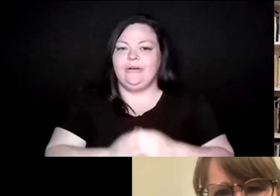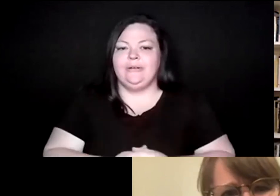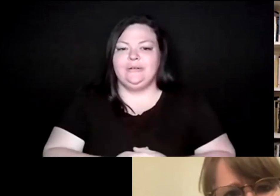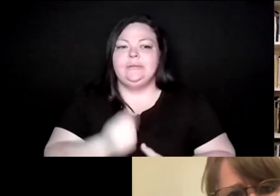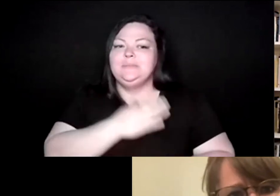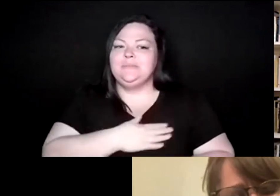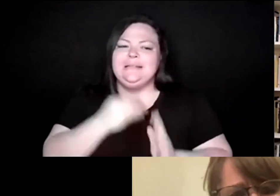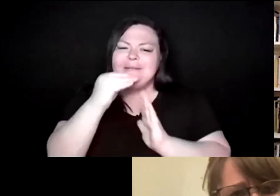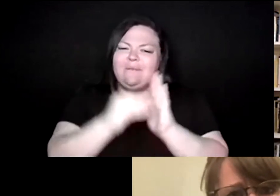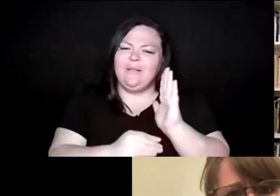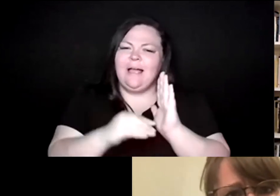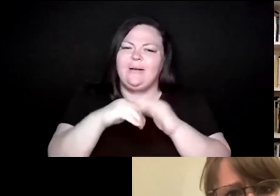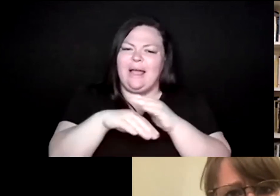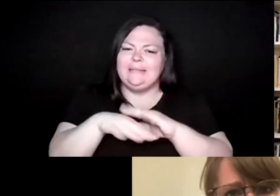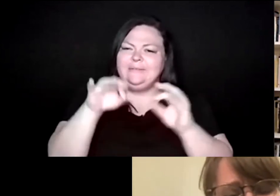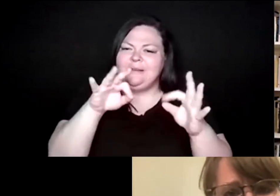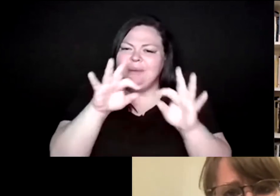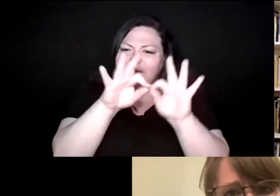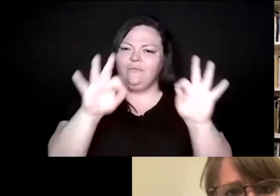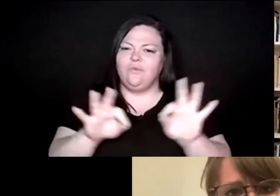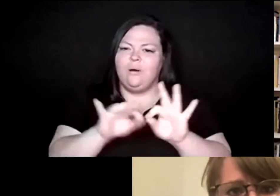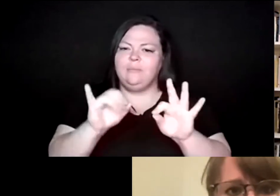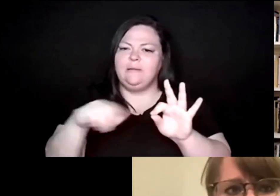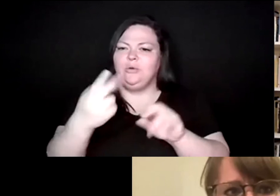this access feedback form if you used any of those services, we'd really like to know